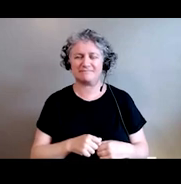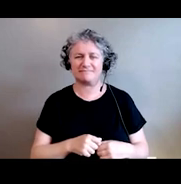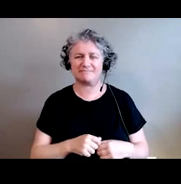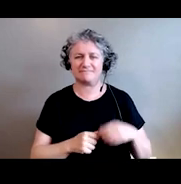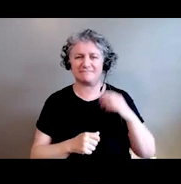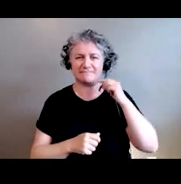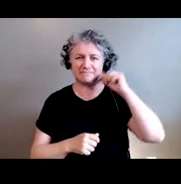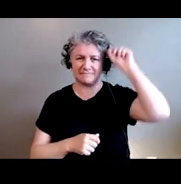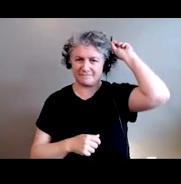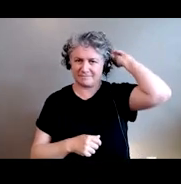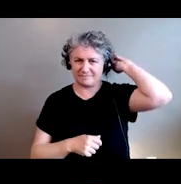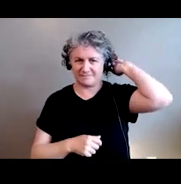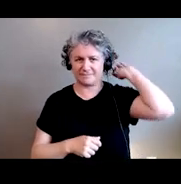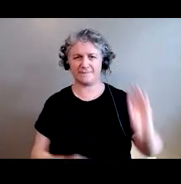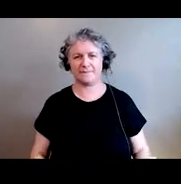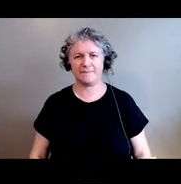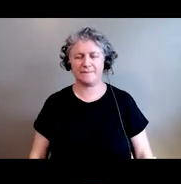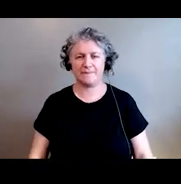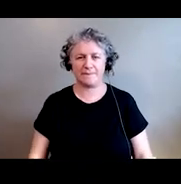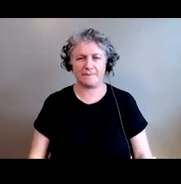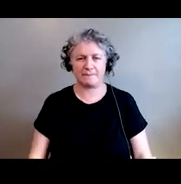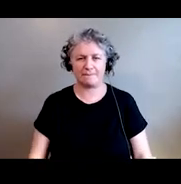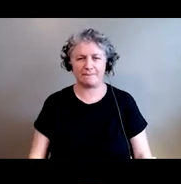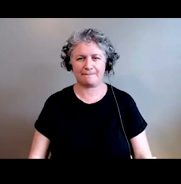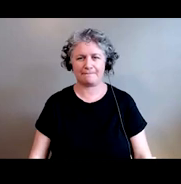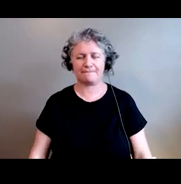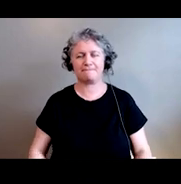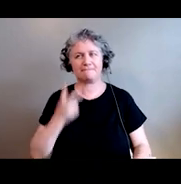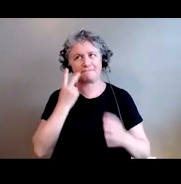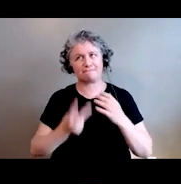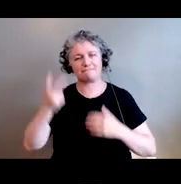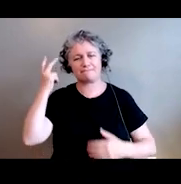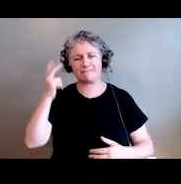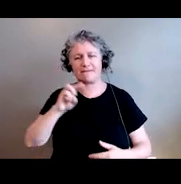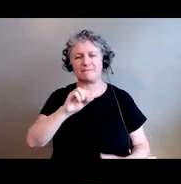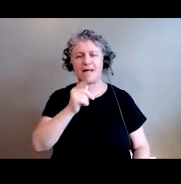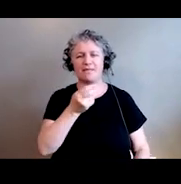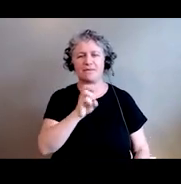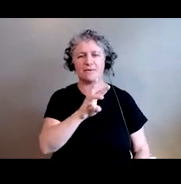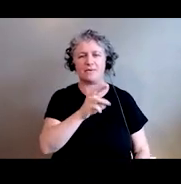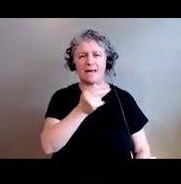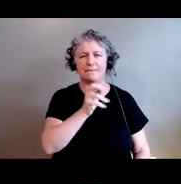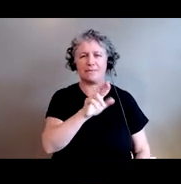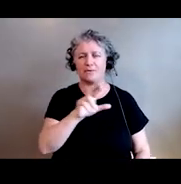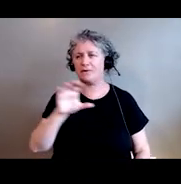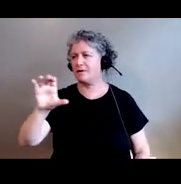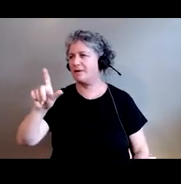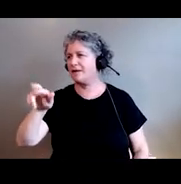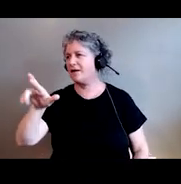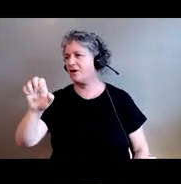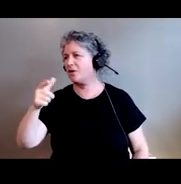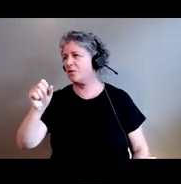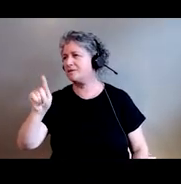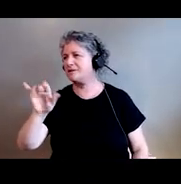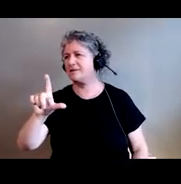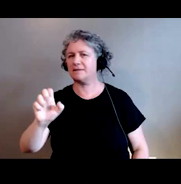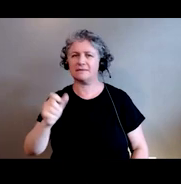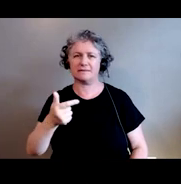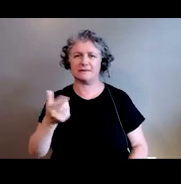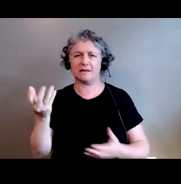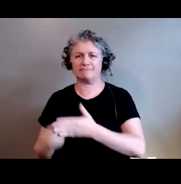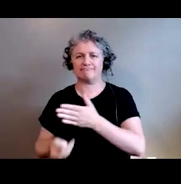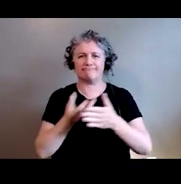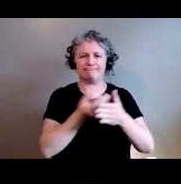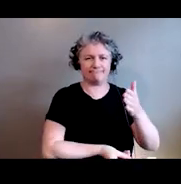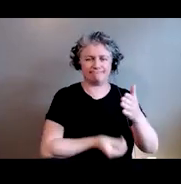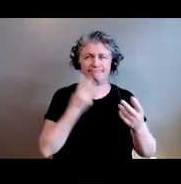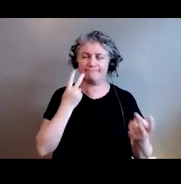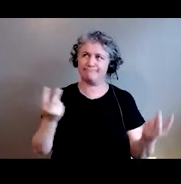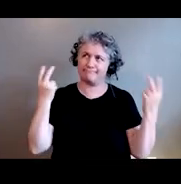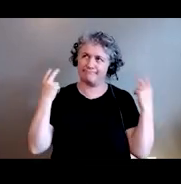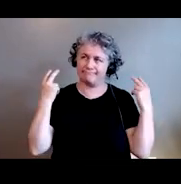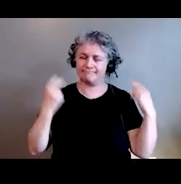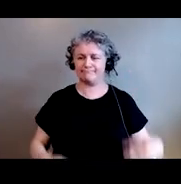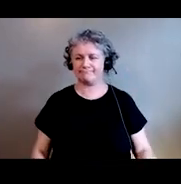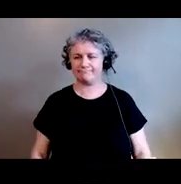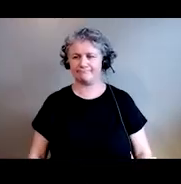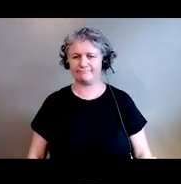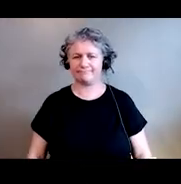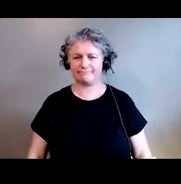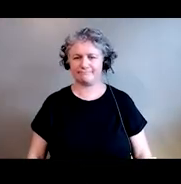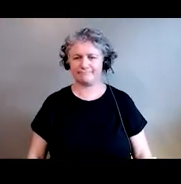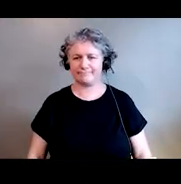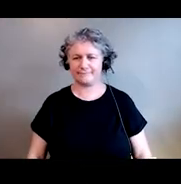In loving memory of Matthew Hammar. In Claire Cosley.